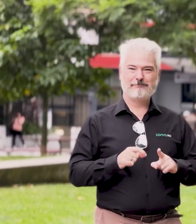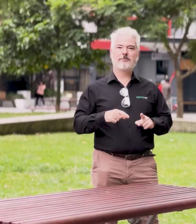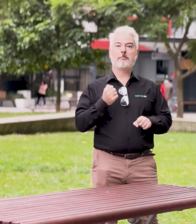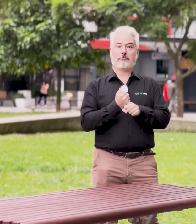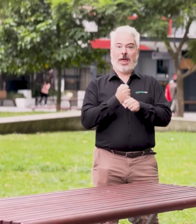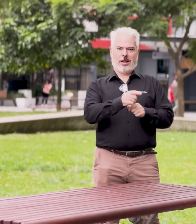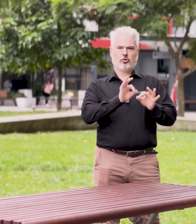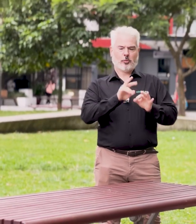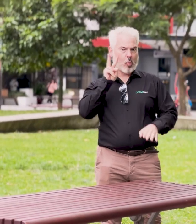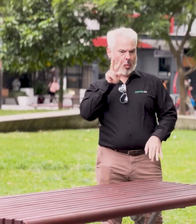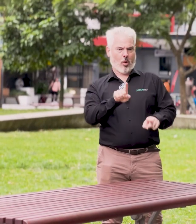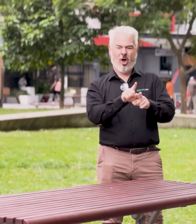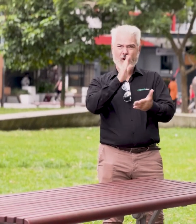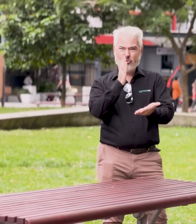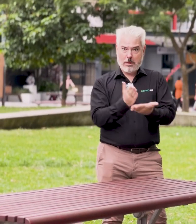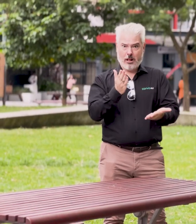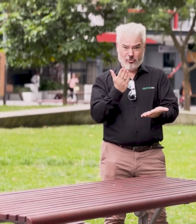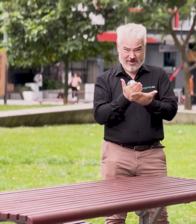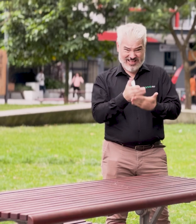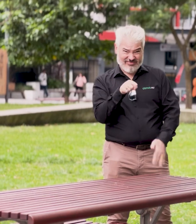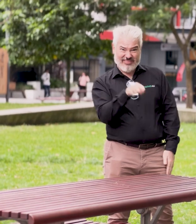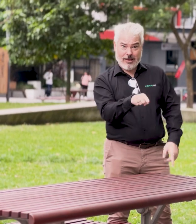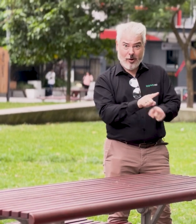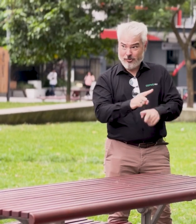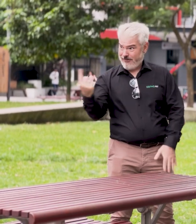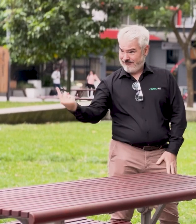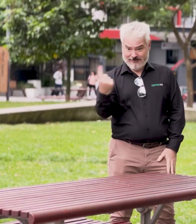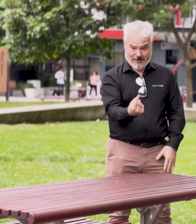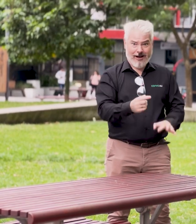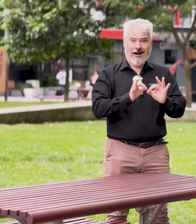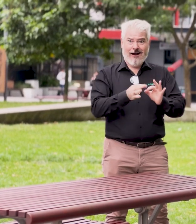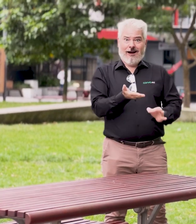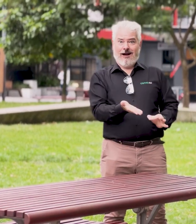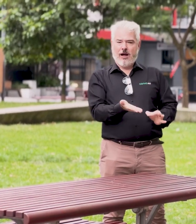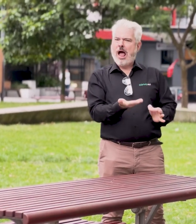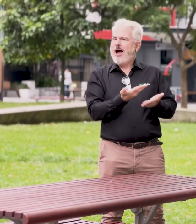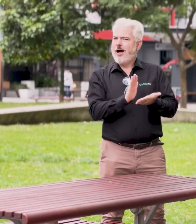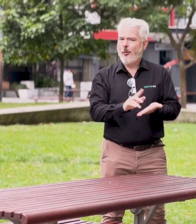to help you see your interpreter clearly, meaning you can see them as if they were there onsite!